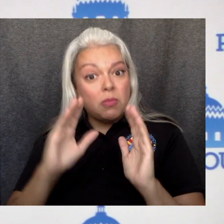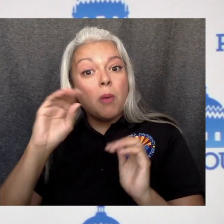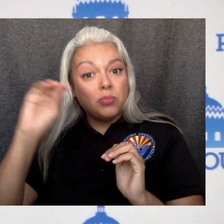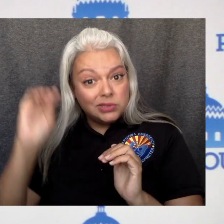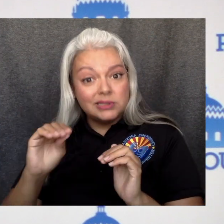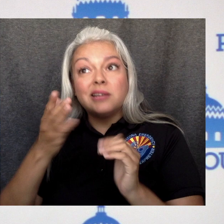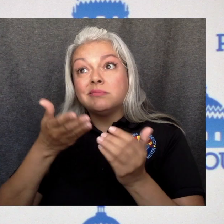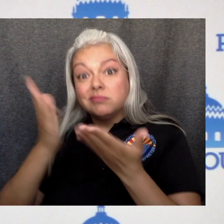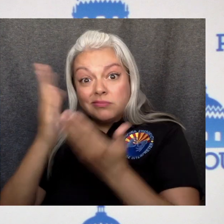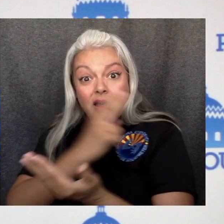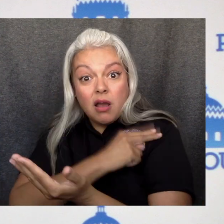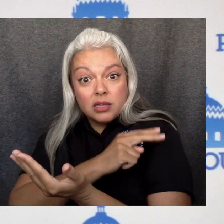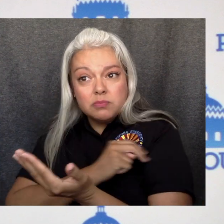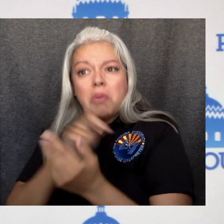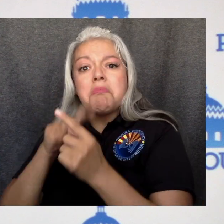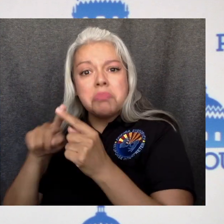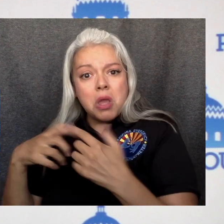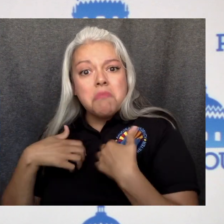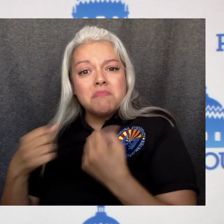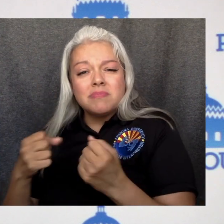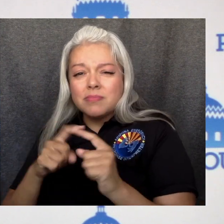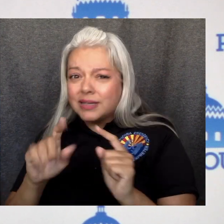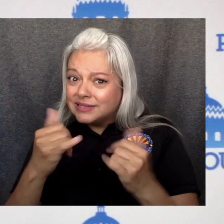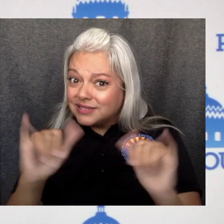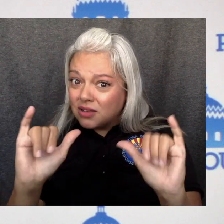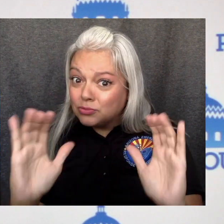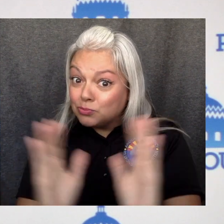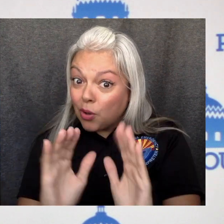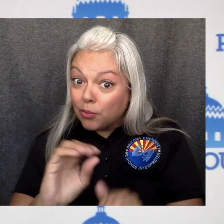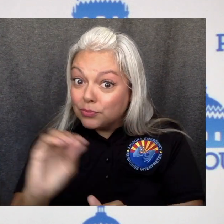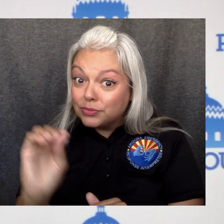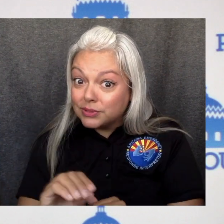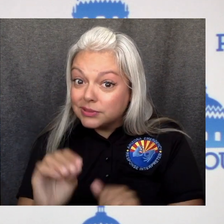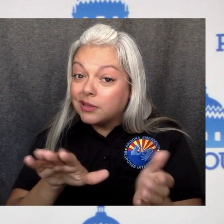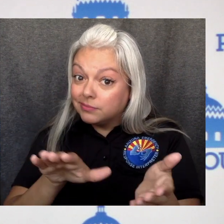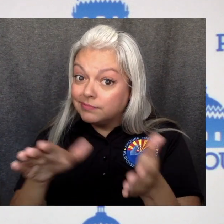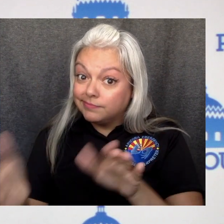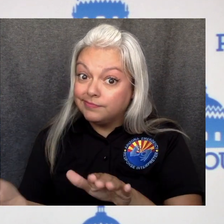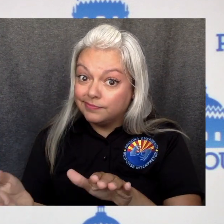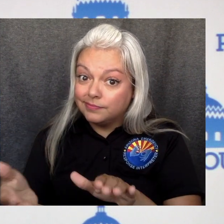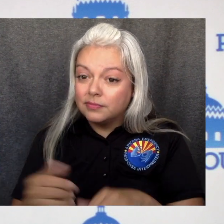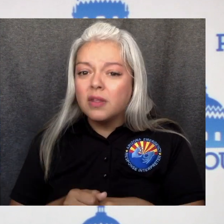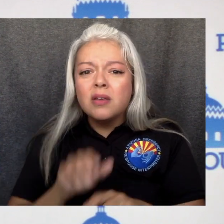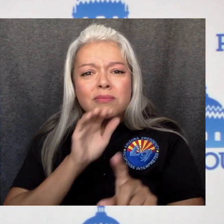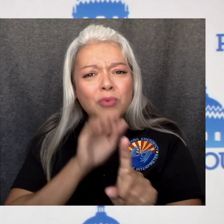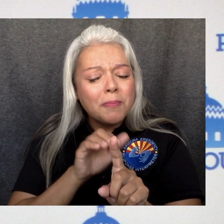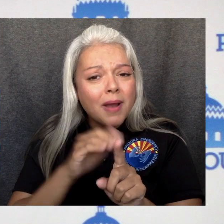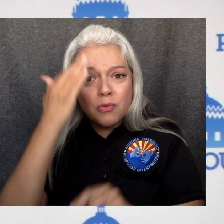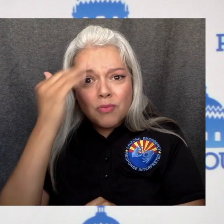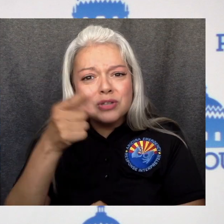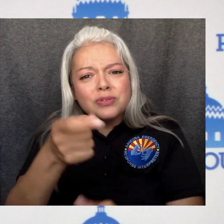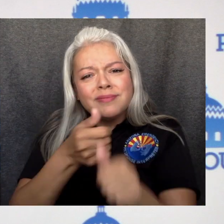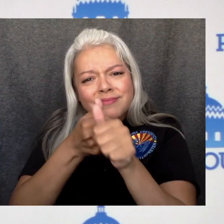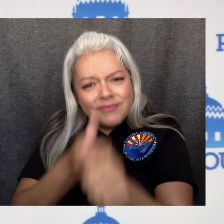but a very, very small percentage end up with death. And we want to remind you of that so that you will follow the recommendations that we